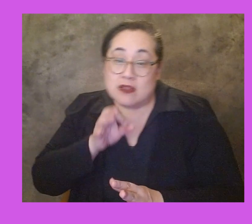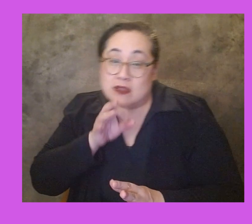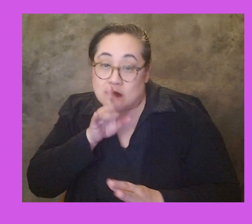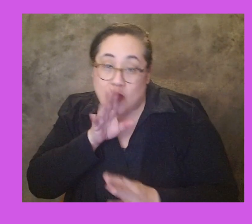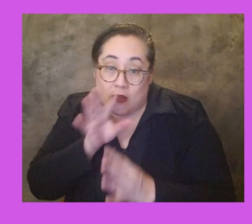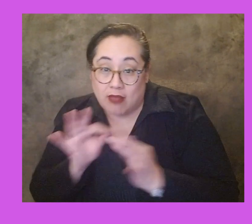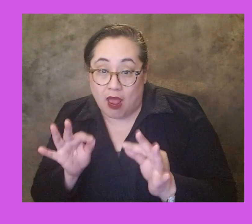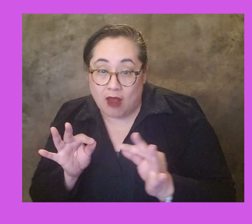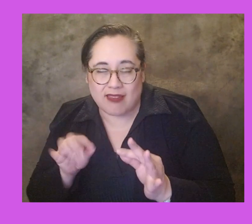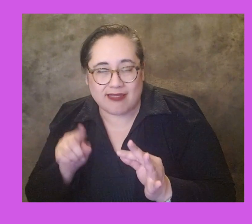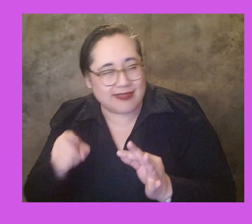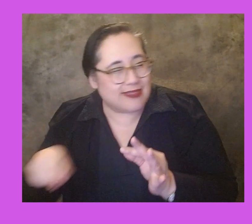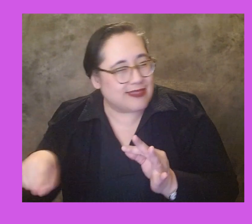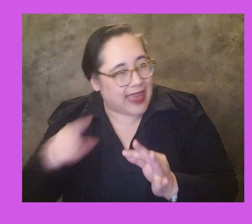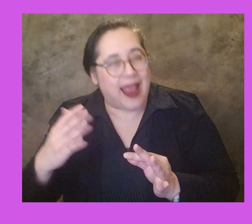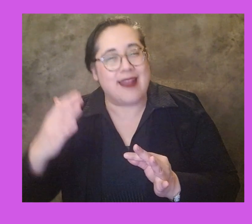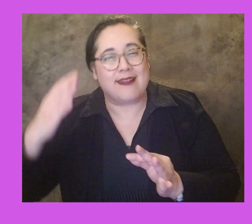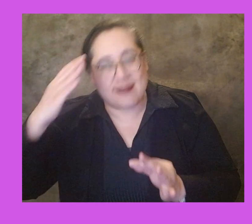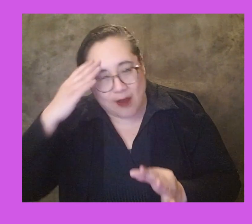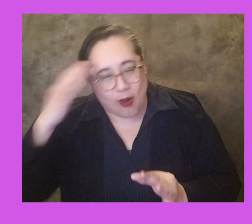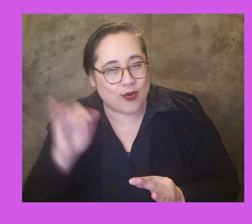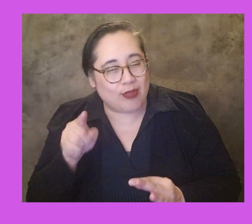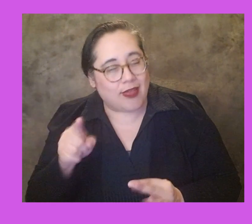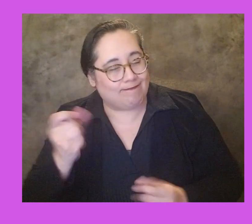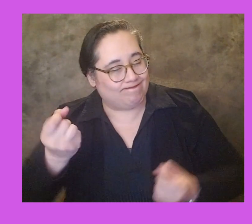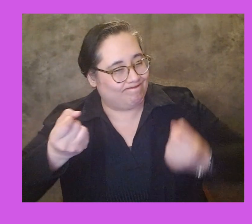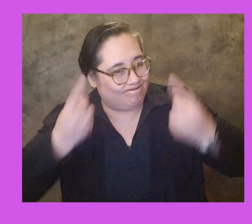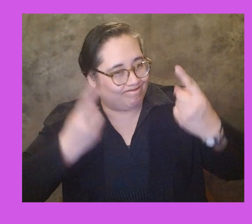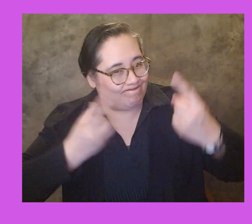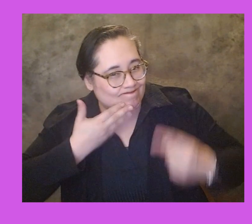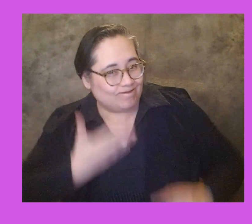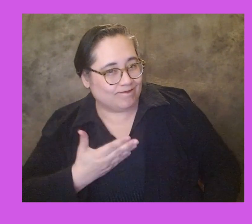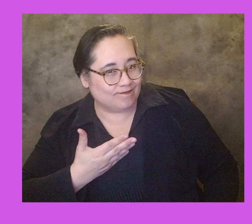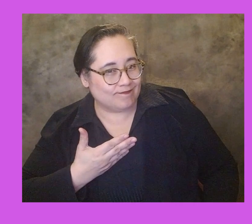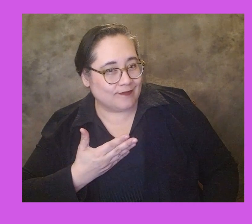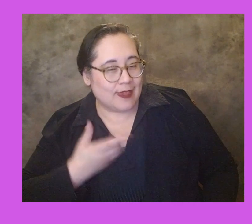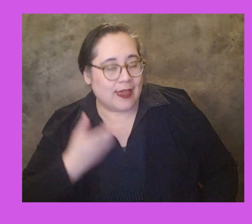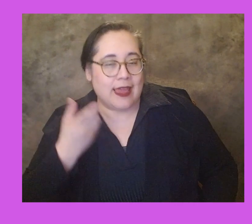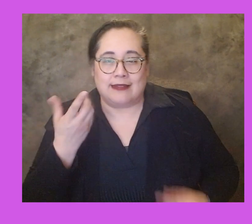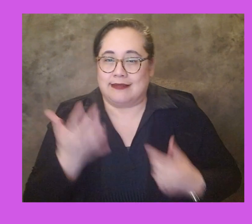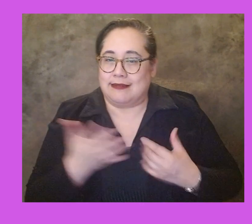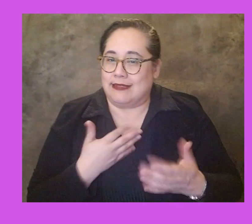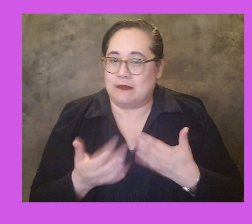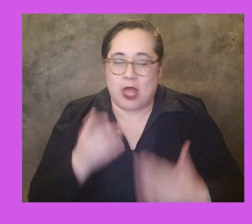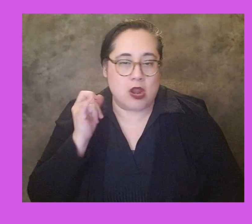It doesn't matter if it's Spanish, Korean language, or Arabic.